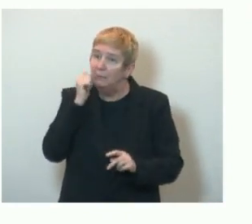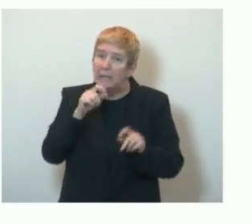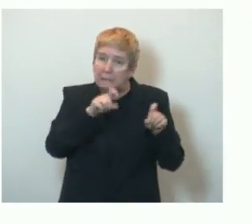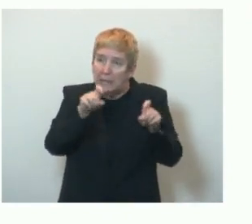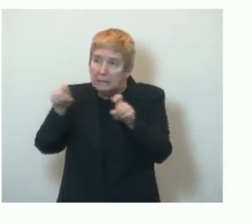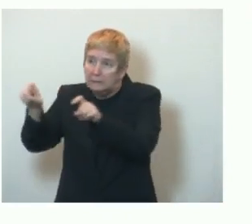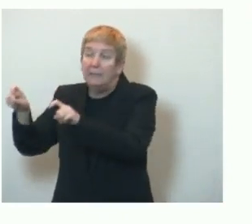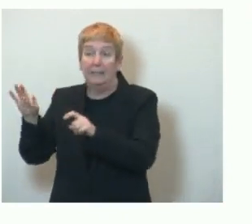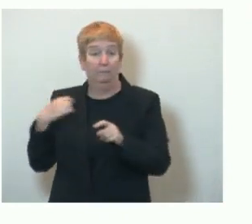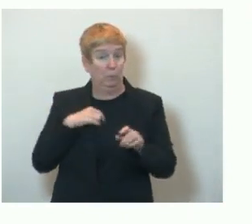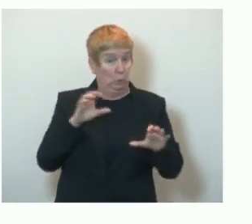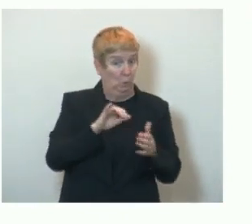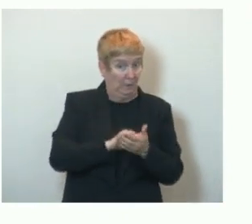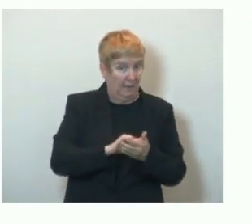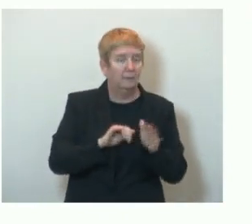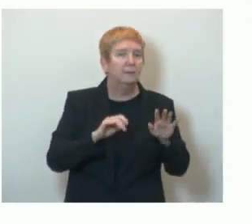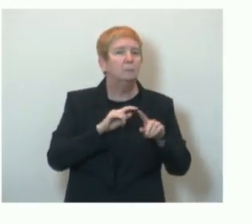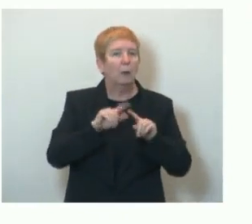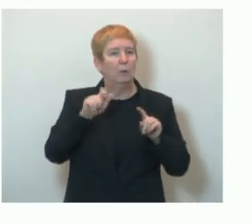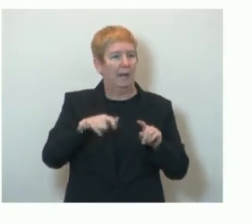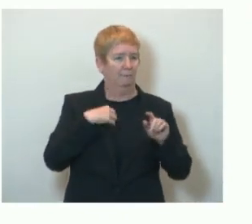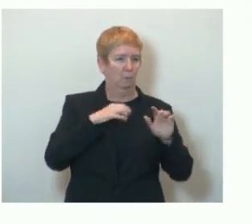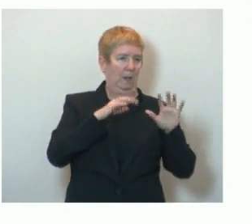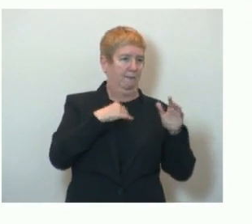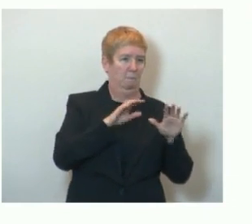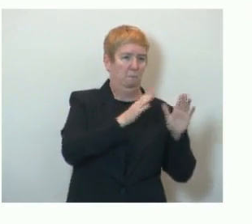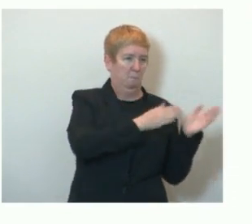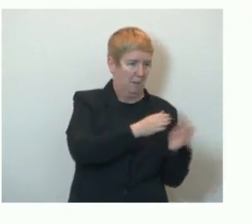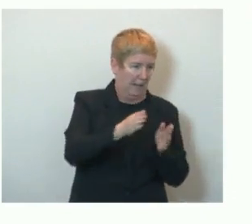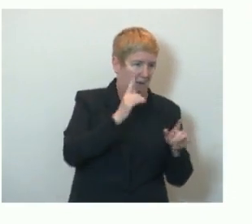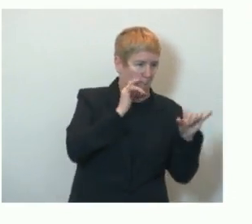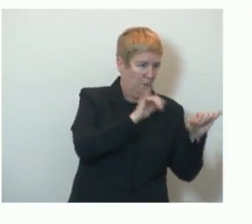WE THINK THAT’S SUSTAINABLE TESTING CAPACITY 3,000 A DAY.